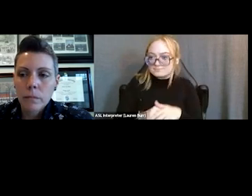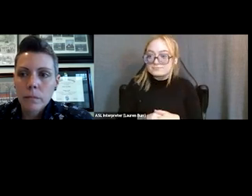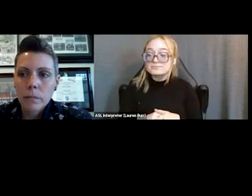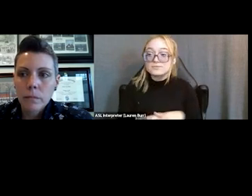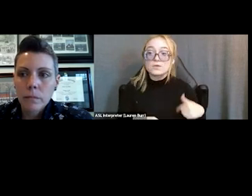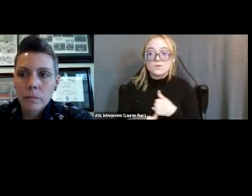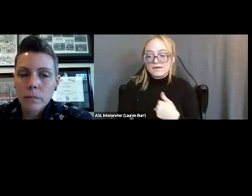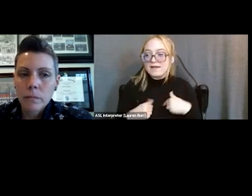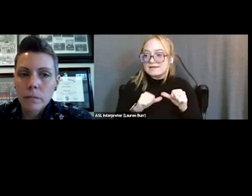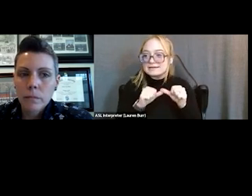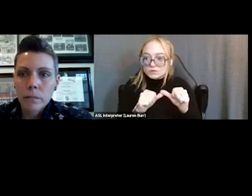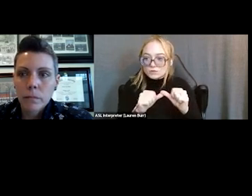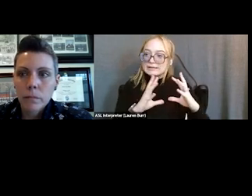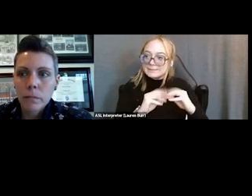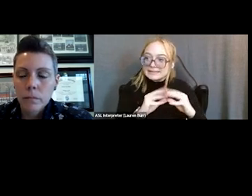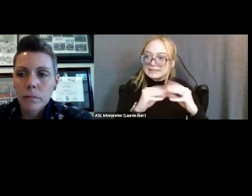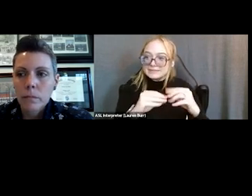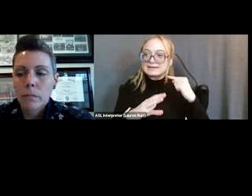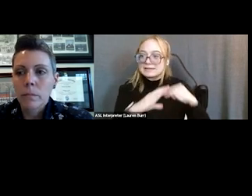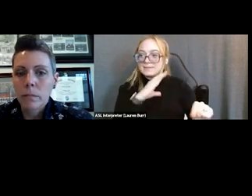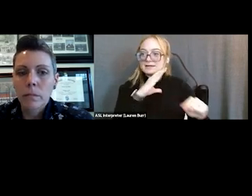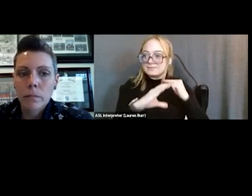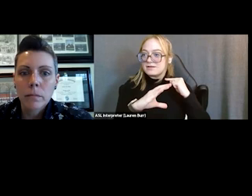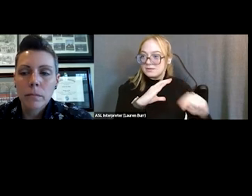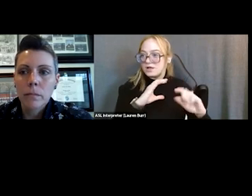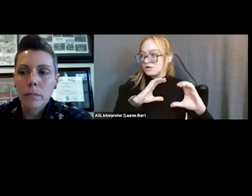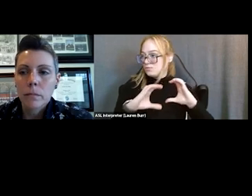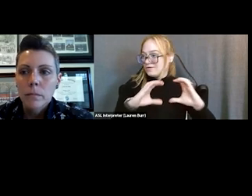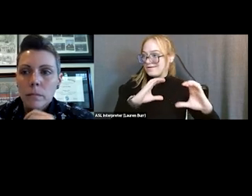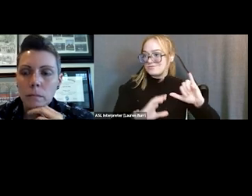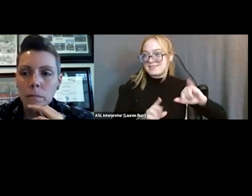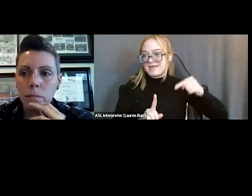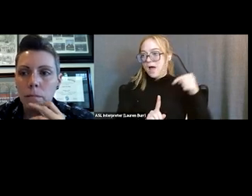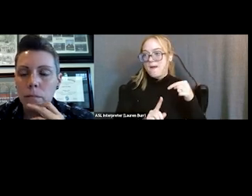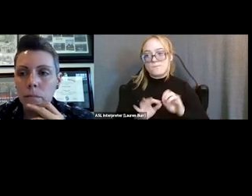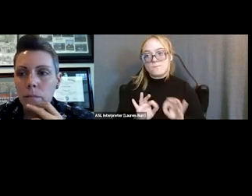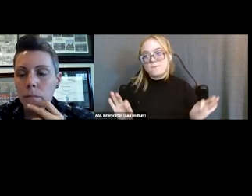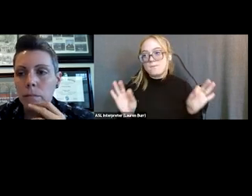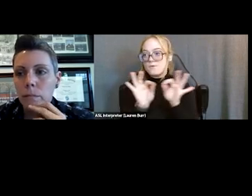you know, meetings, emails and communication. And I think that this is the key for making this process